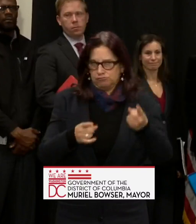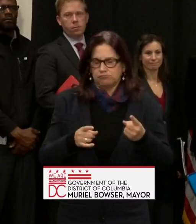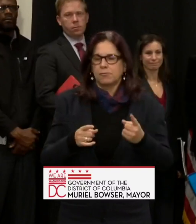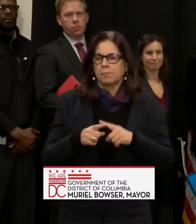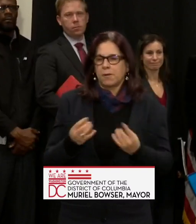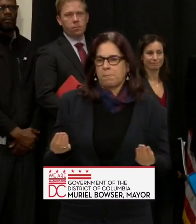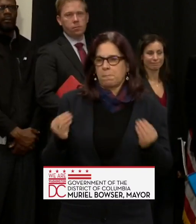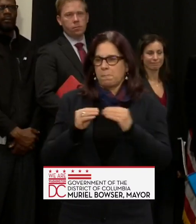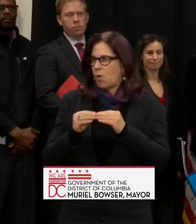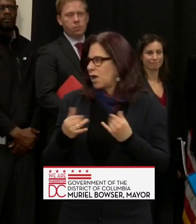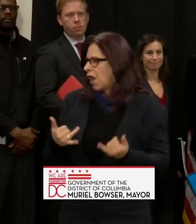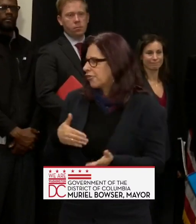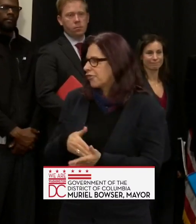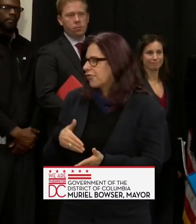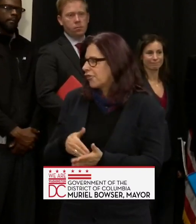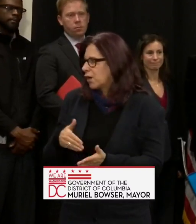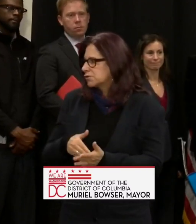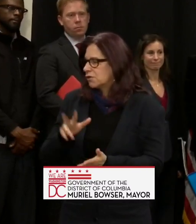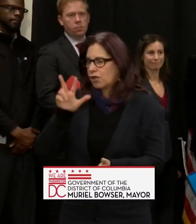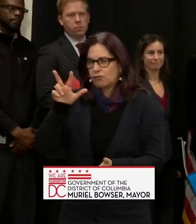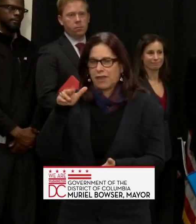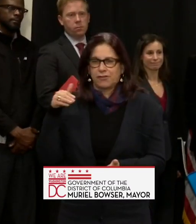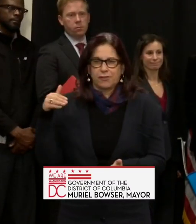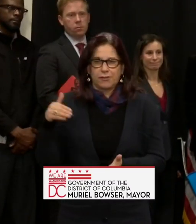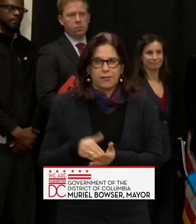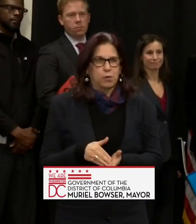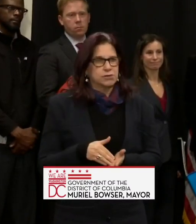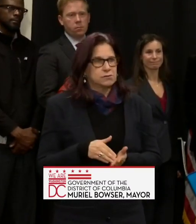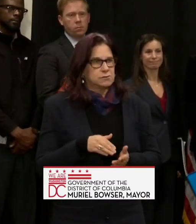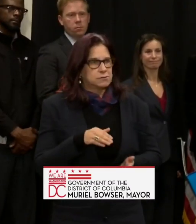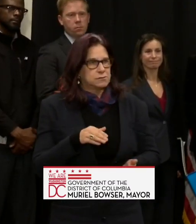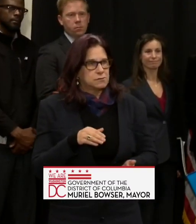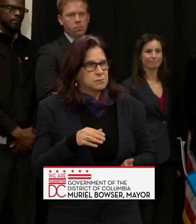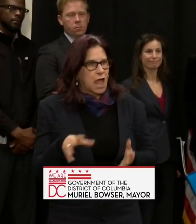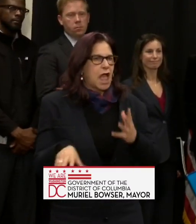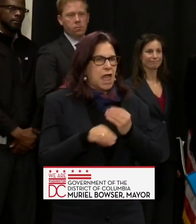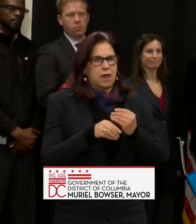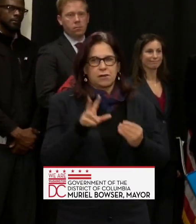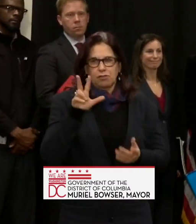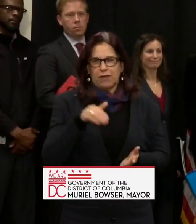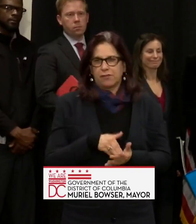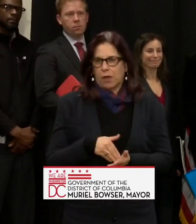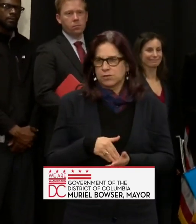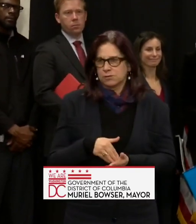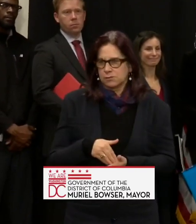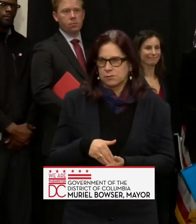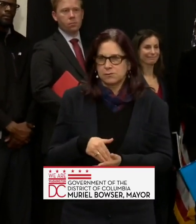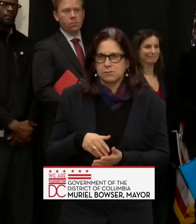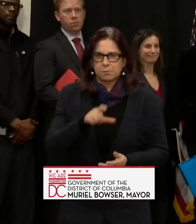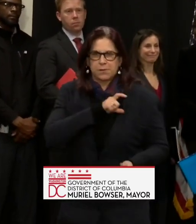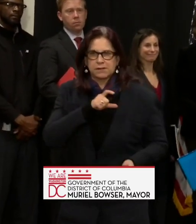MAYOR BOWSER, THERE ARE PEOPLE THAT SAY THEY ARE PLANNING TO GIVE OUT MARIJUANA ON THE DAY OF THE INAUGURATION.